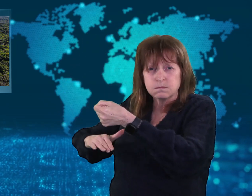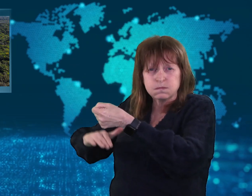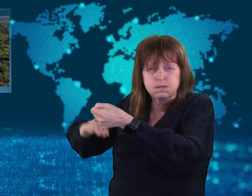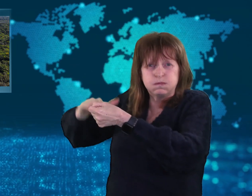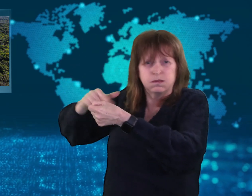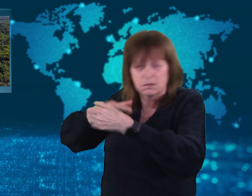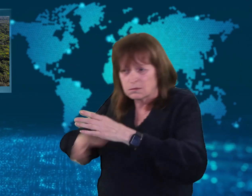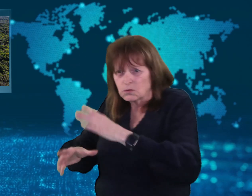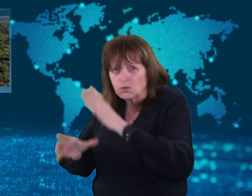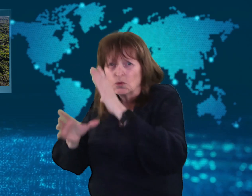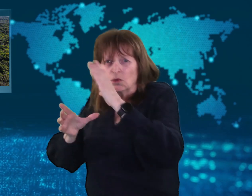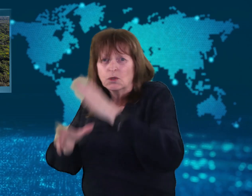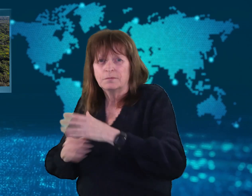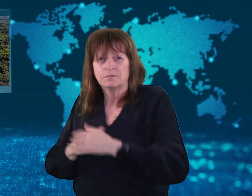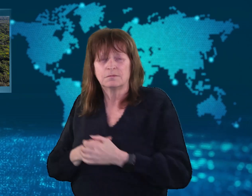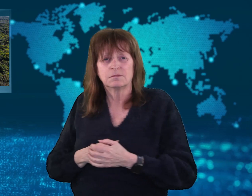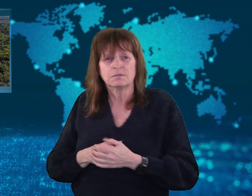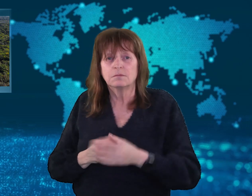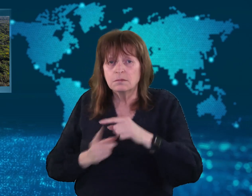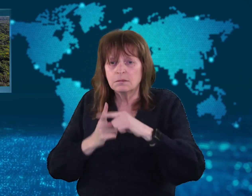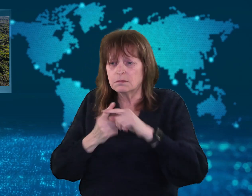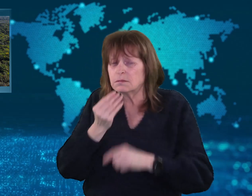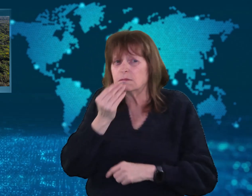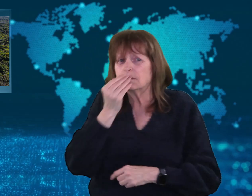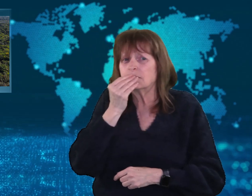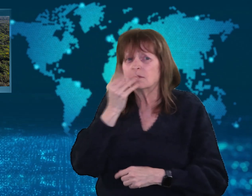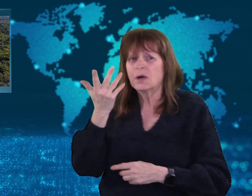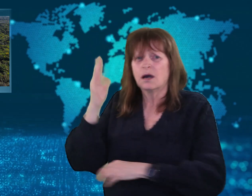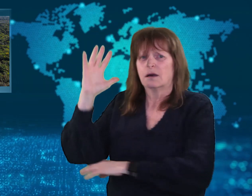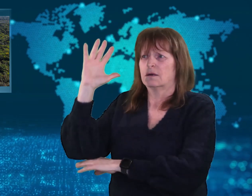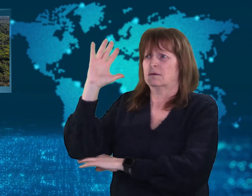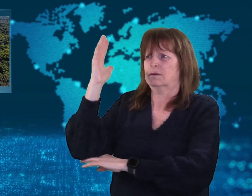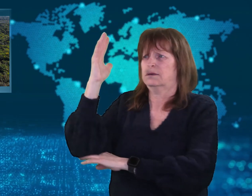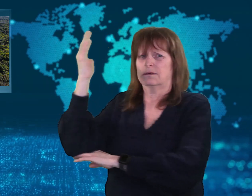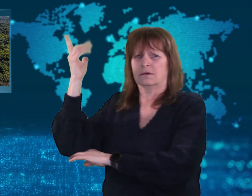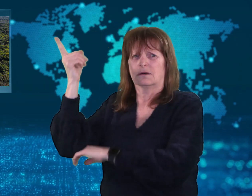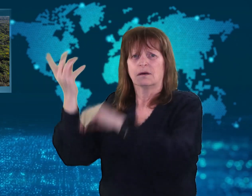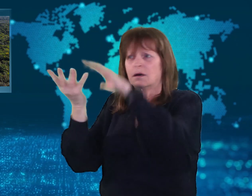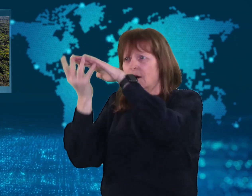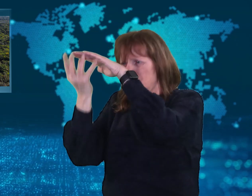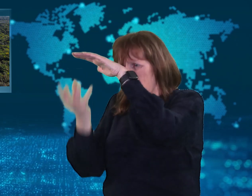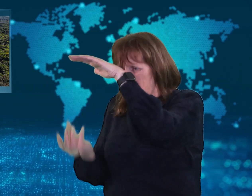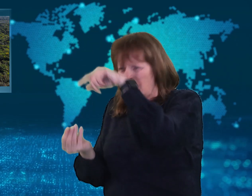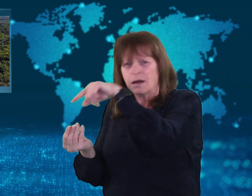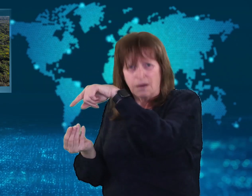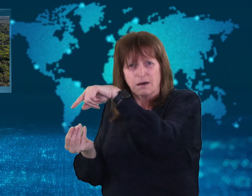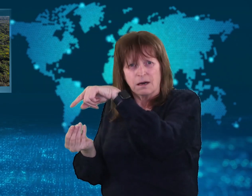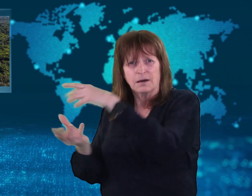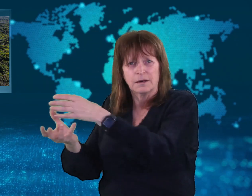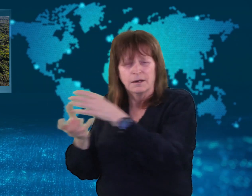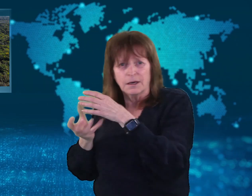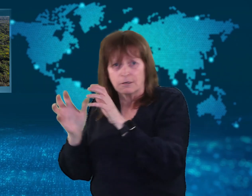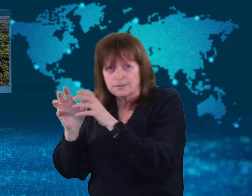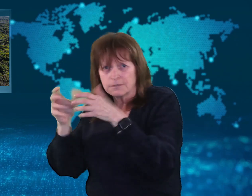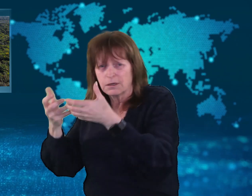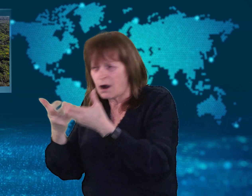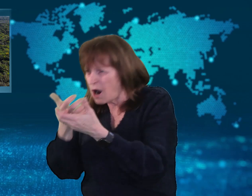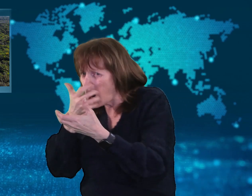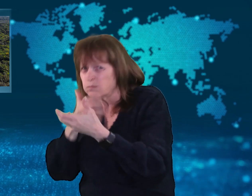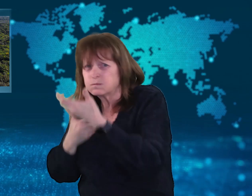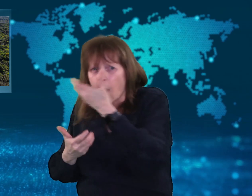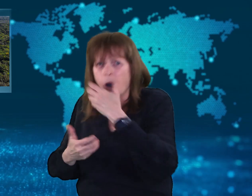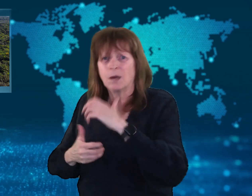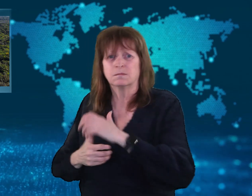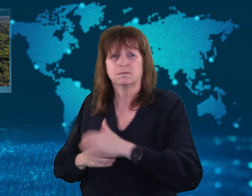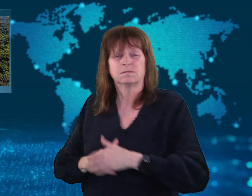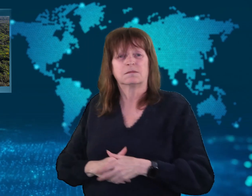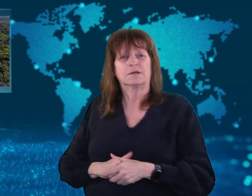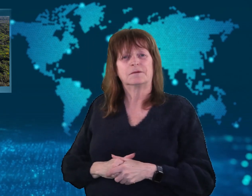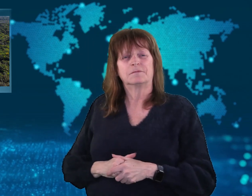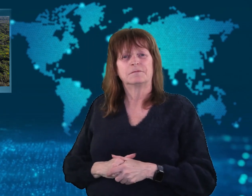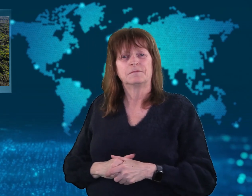On Saturday, Jhonatan Acosta was found by a search party after being lost for a month.